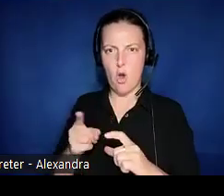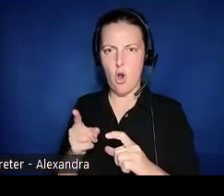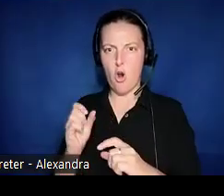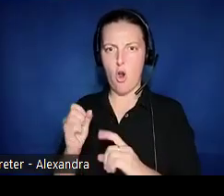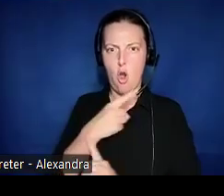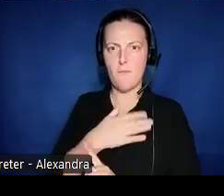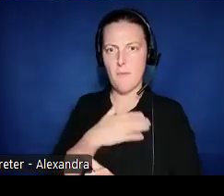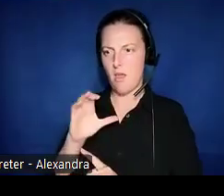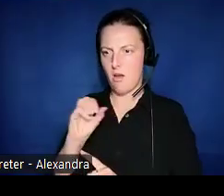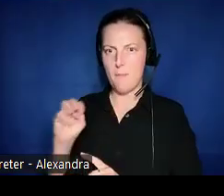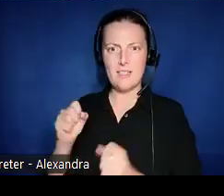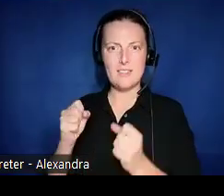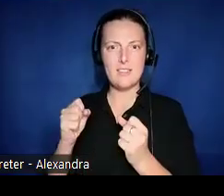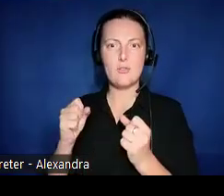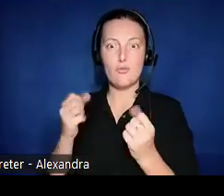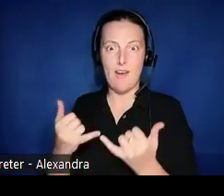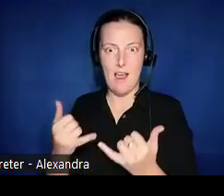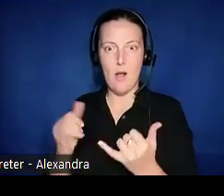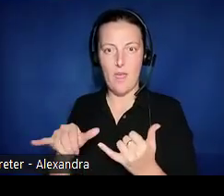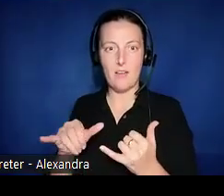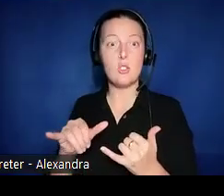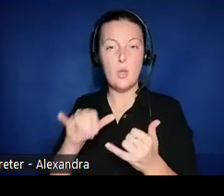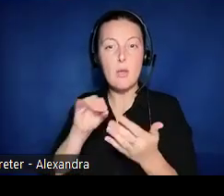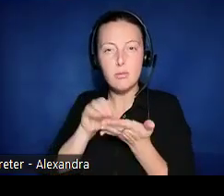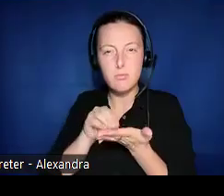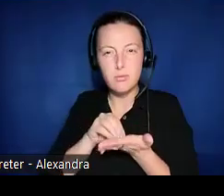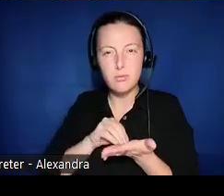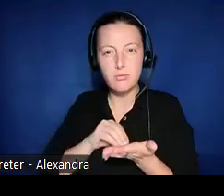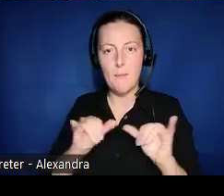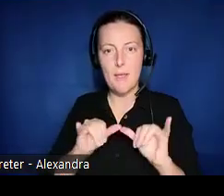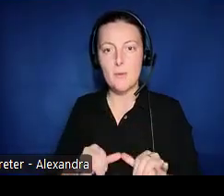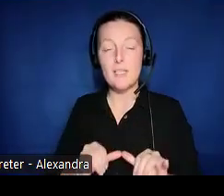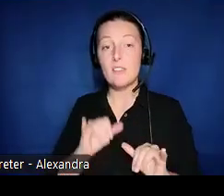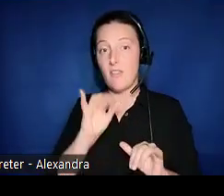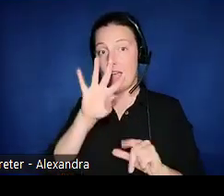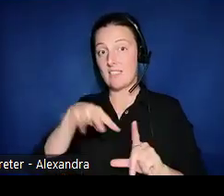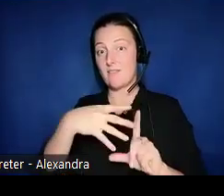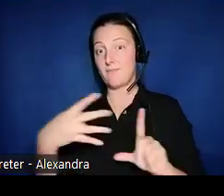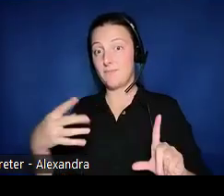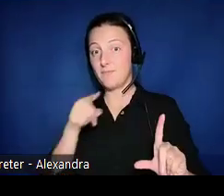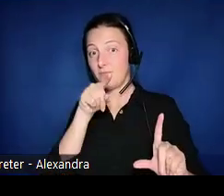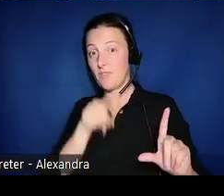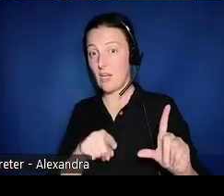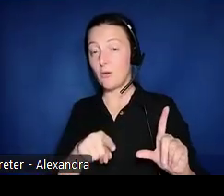measurements are listed up here. Uh it is notable that not all of those measurements are the same,